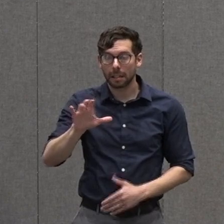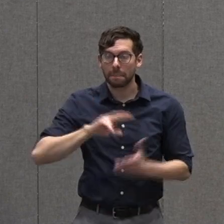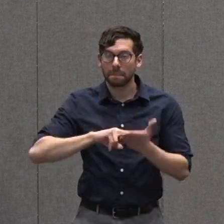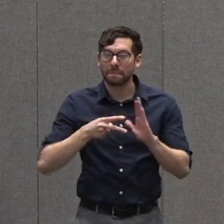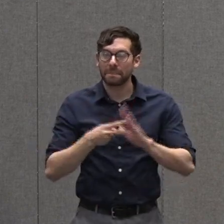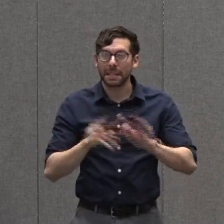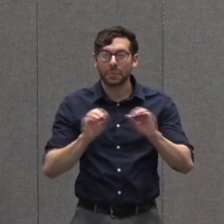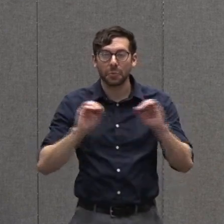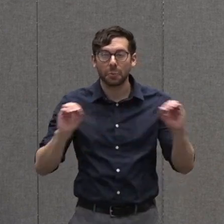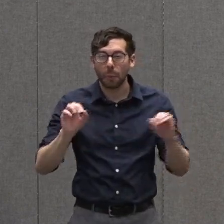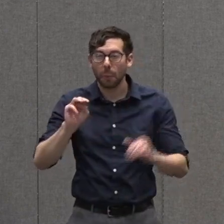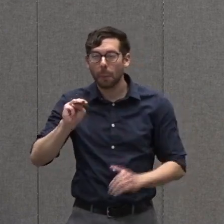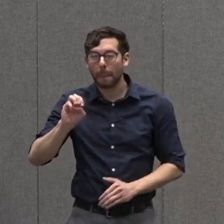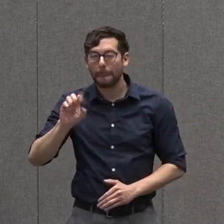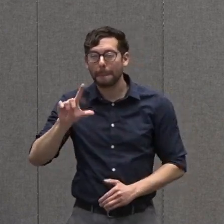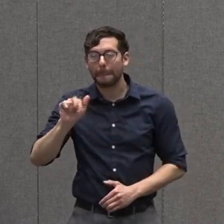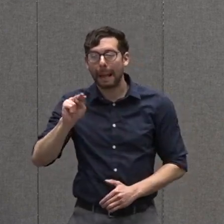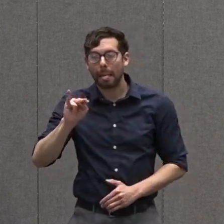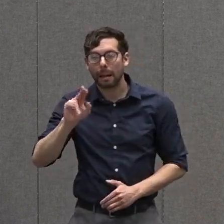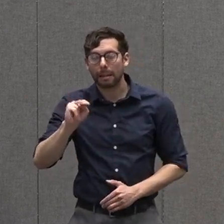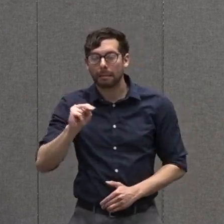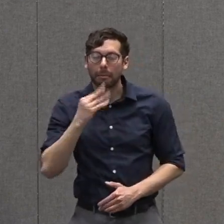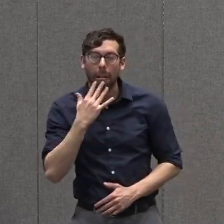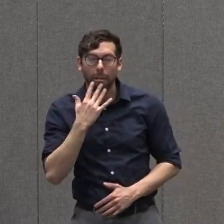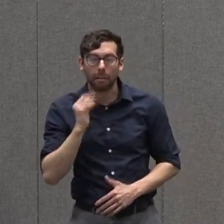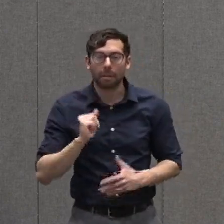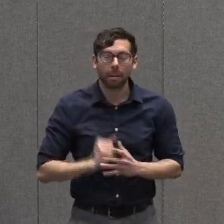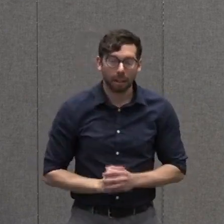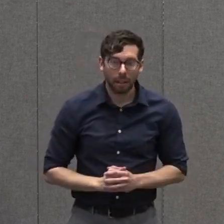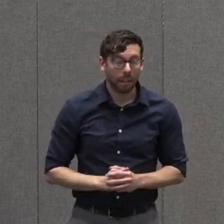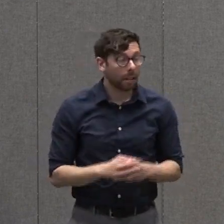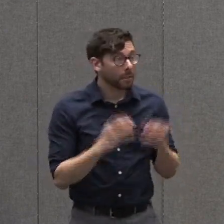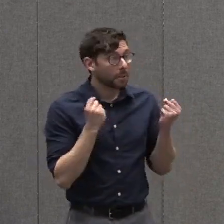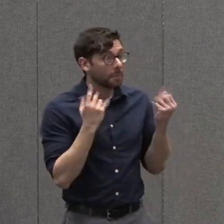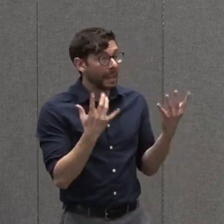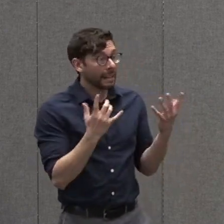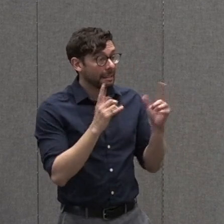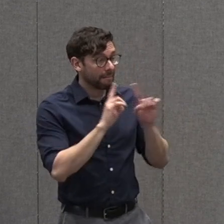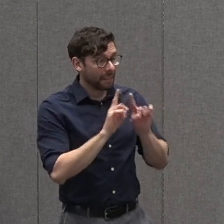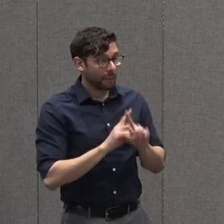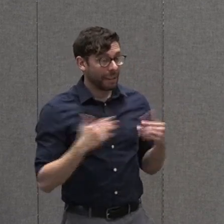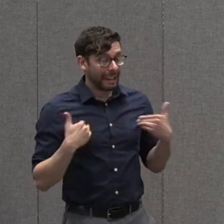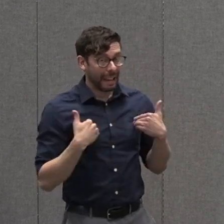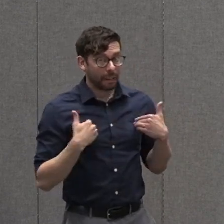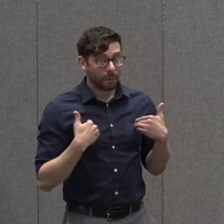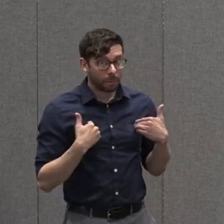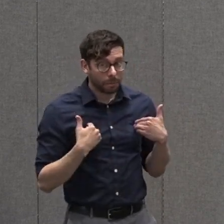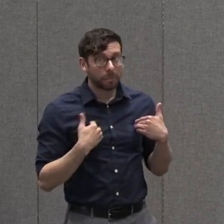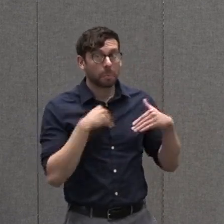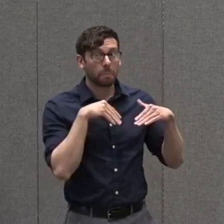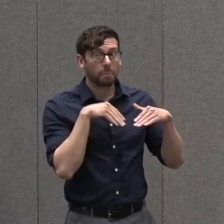Now, lots of different animal species can be born with that trait, of being an albino.